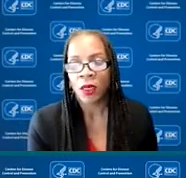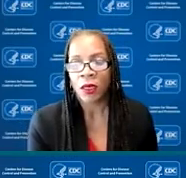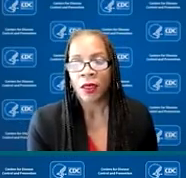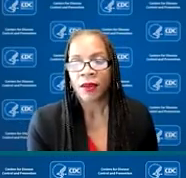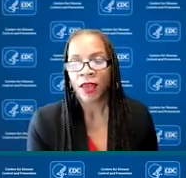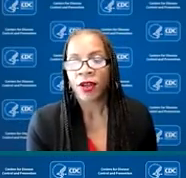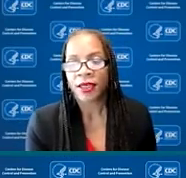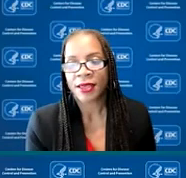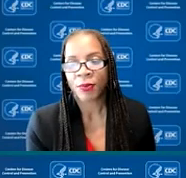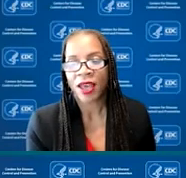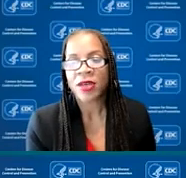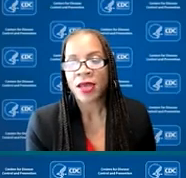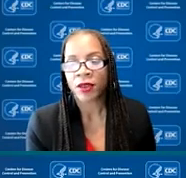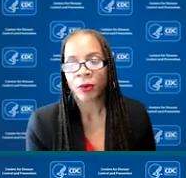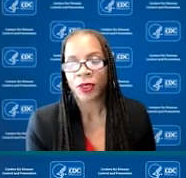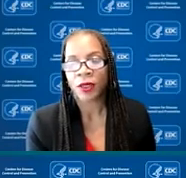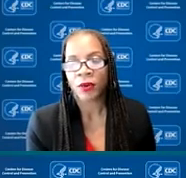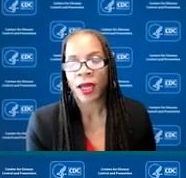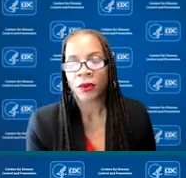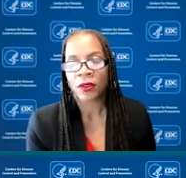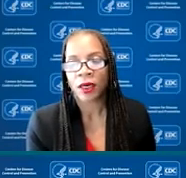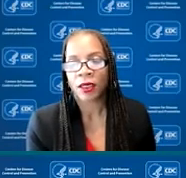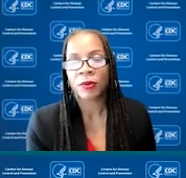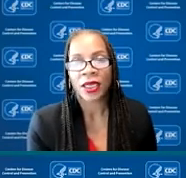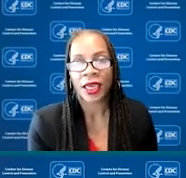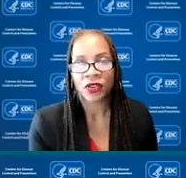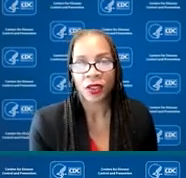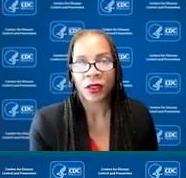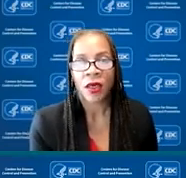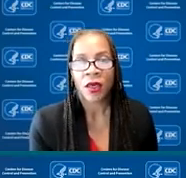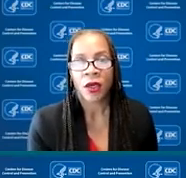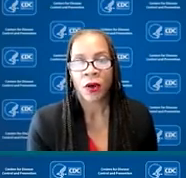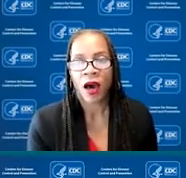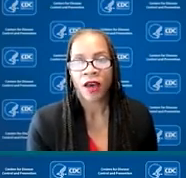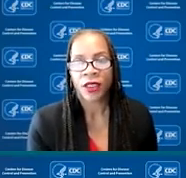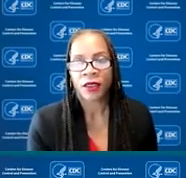The other example, I have another, would be around communication. So often,